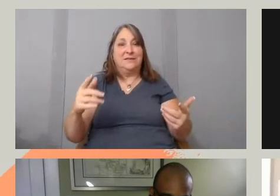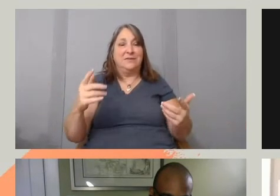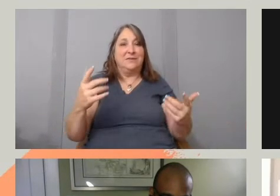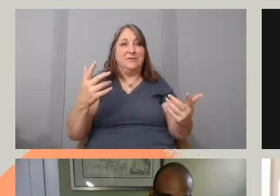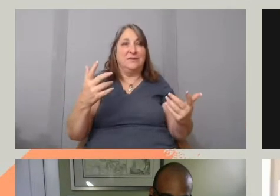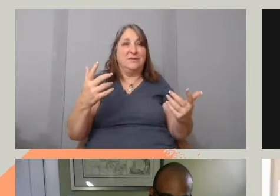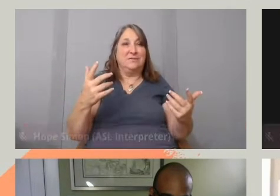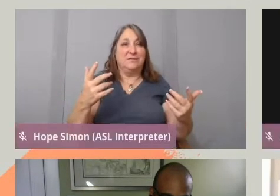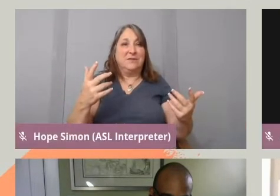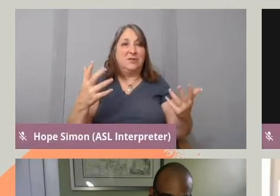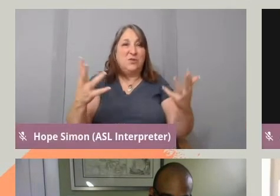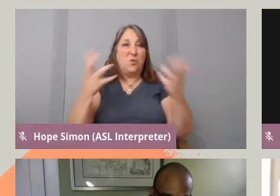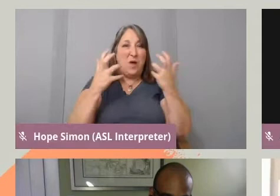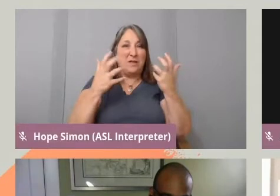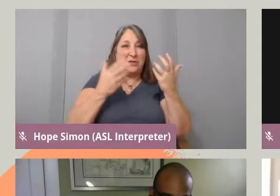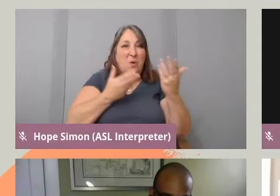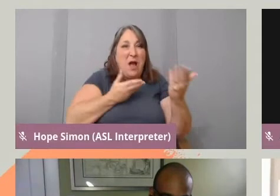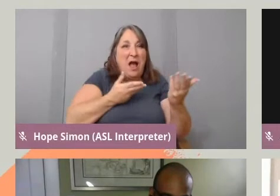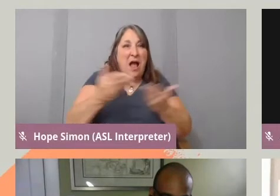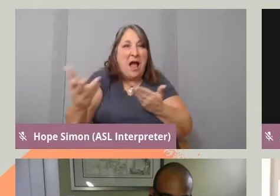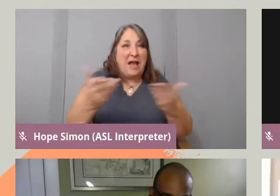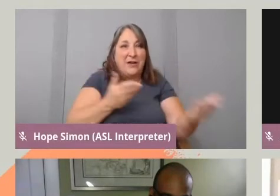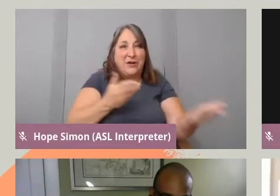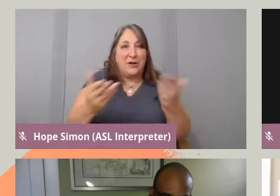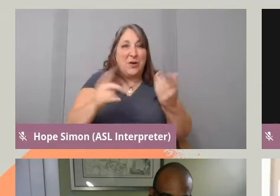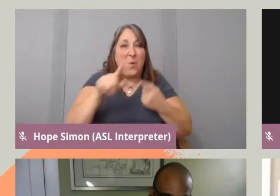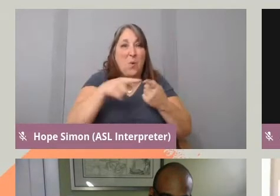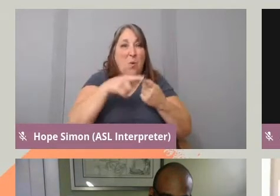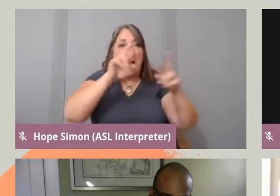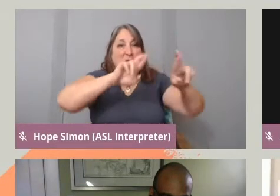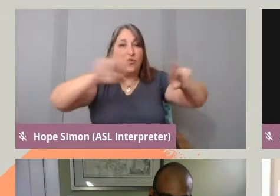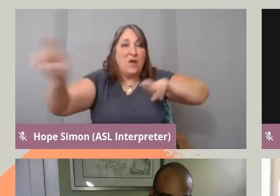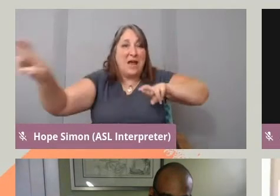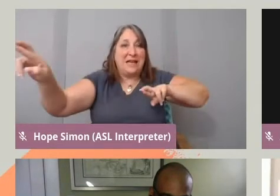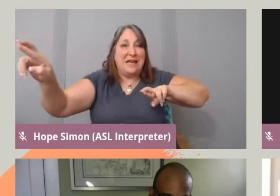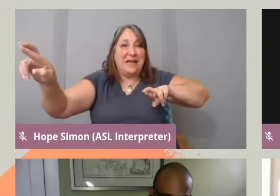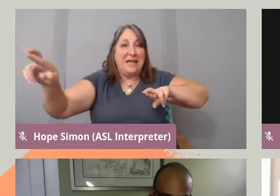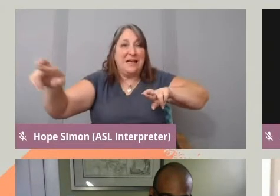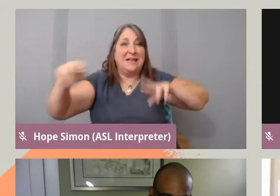have to hire, so that like when they're ready they can go into like other realms or whatever.